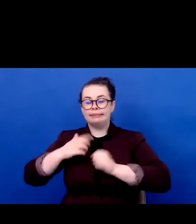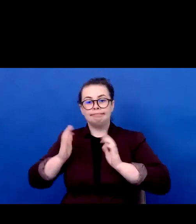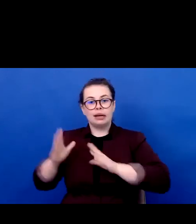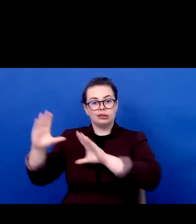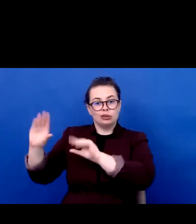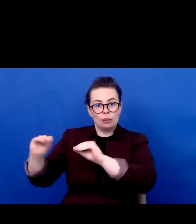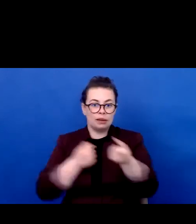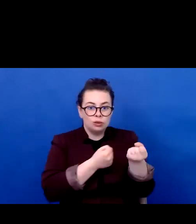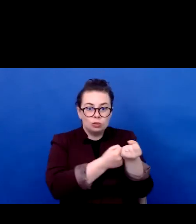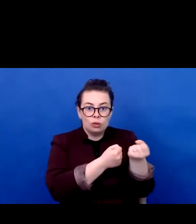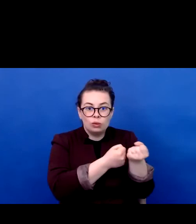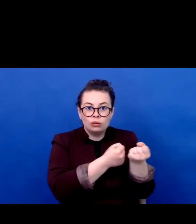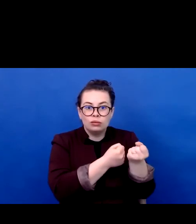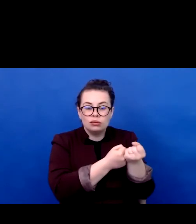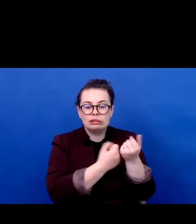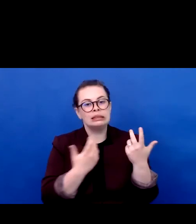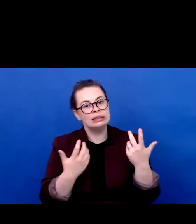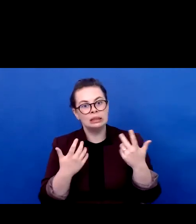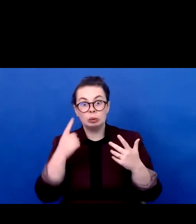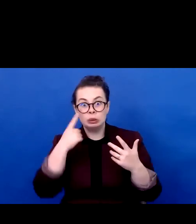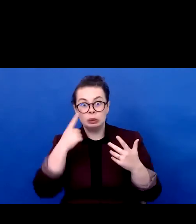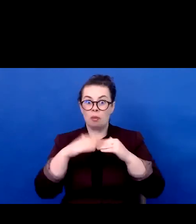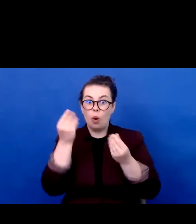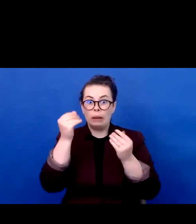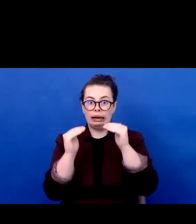families who have a member with a disability and those who don't